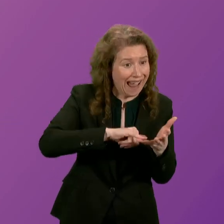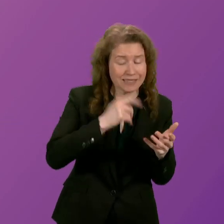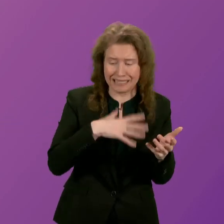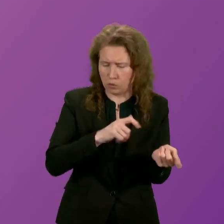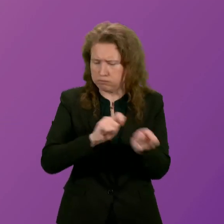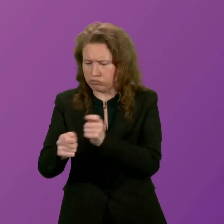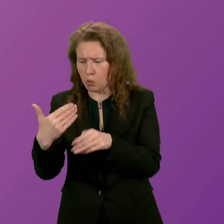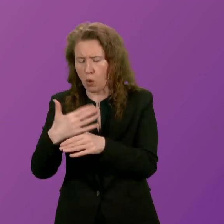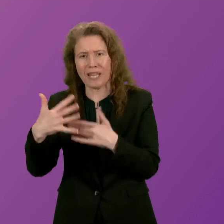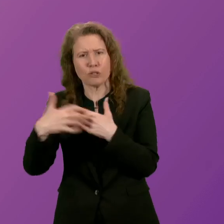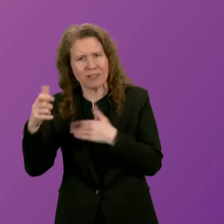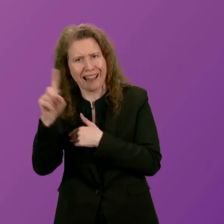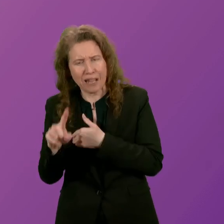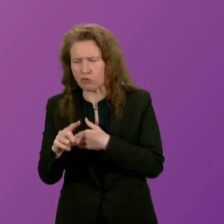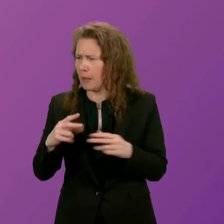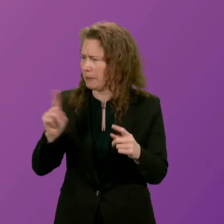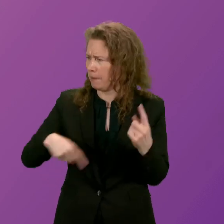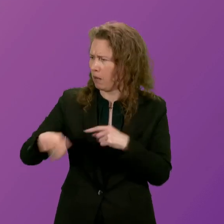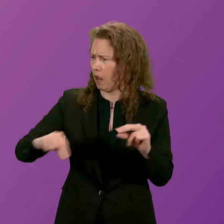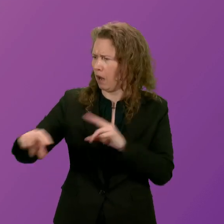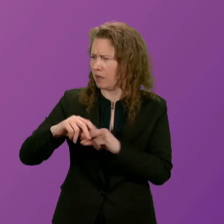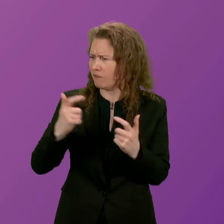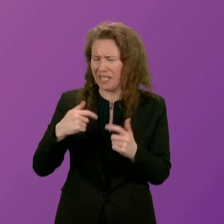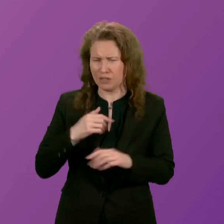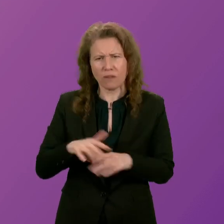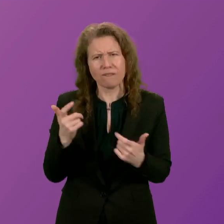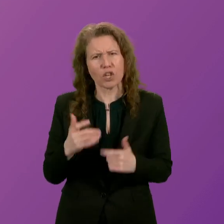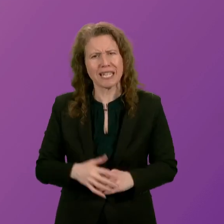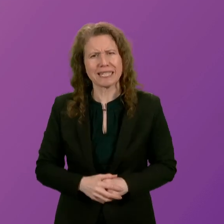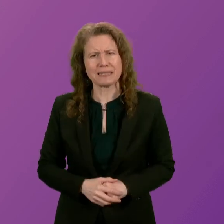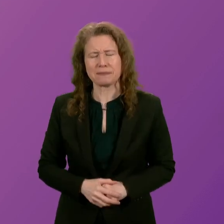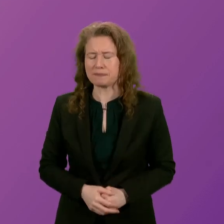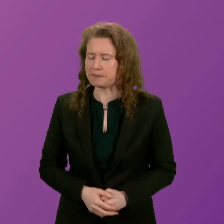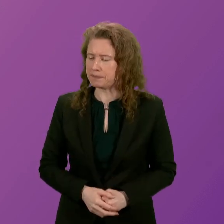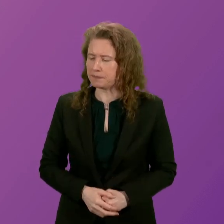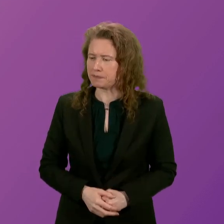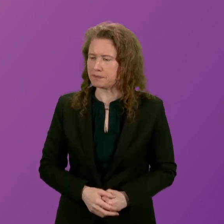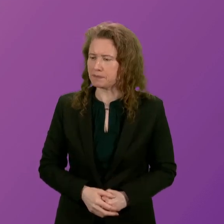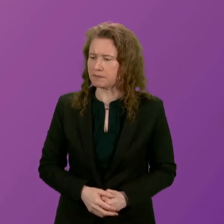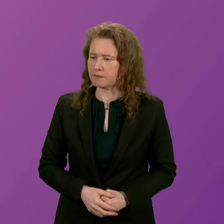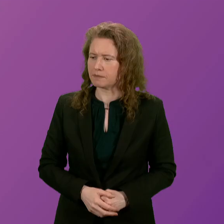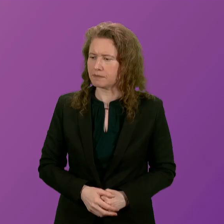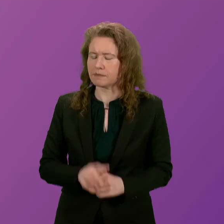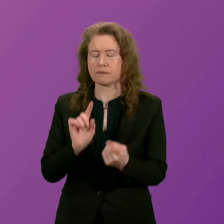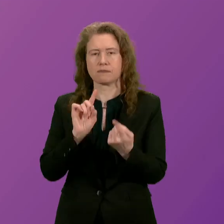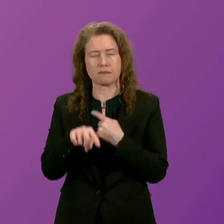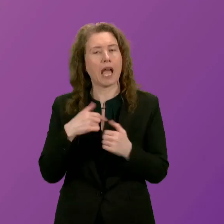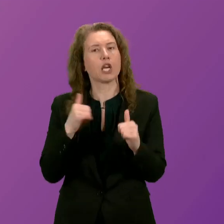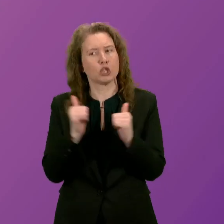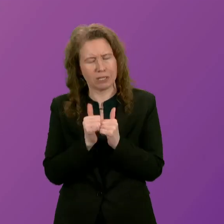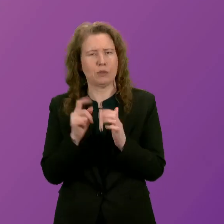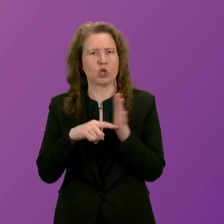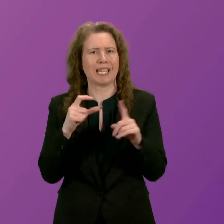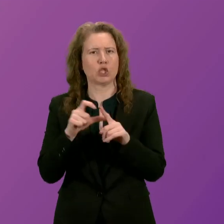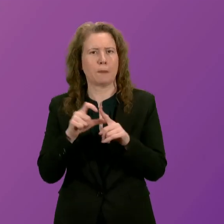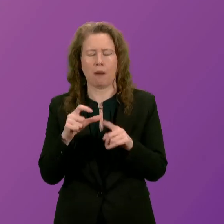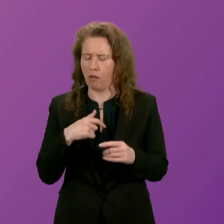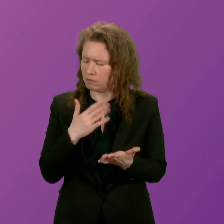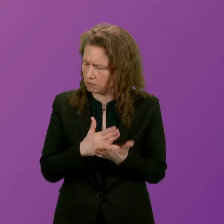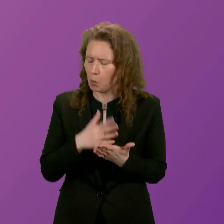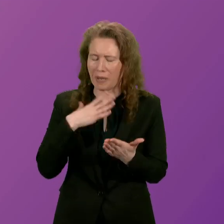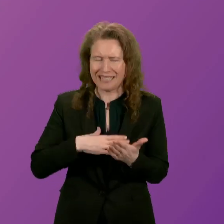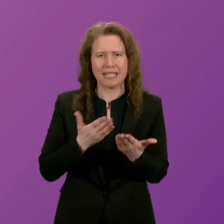I agree with Jackie Dunbar that a just transition for Scotland’s valued and